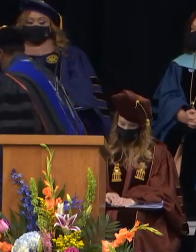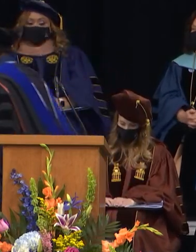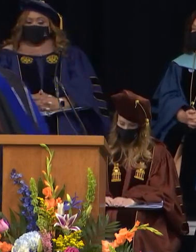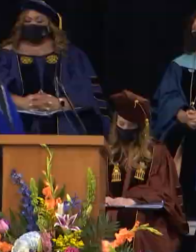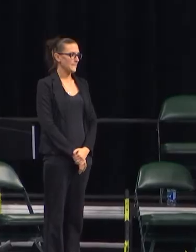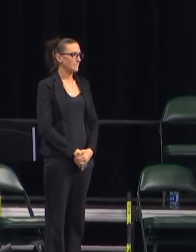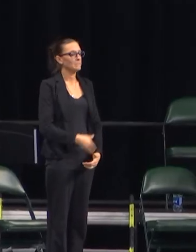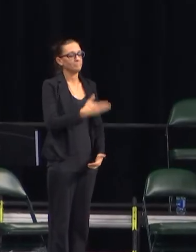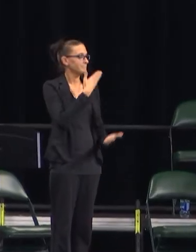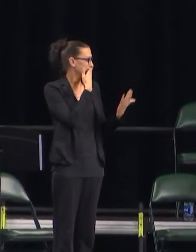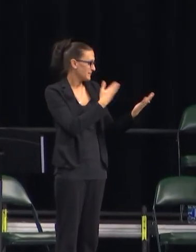Thank you, Mary.